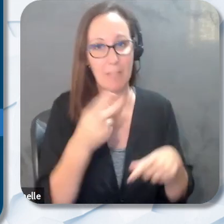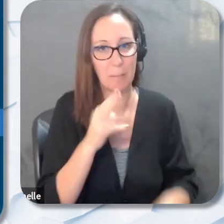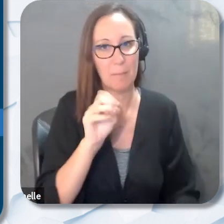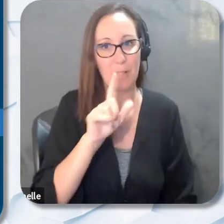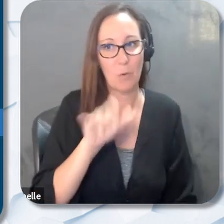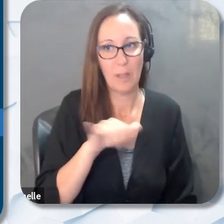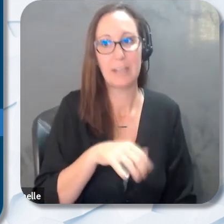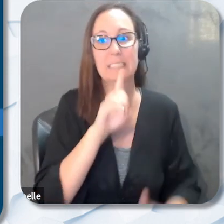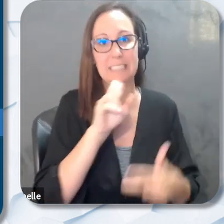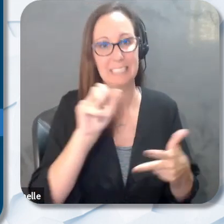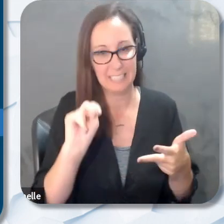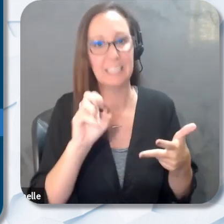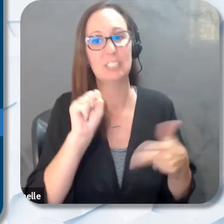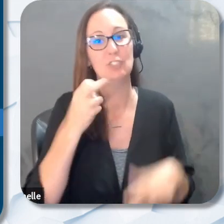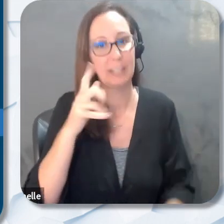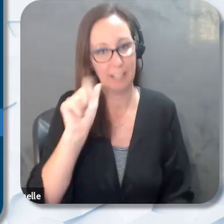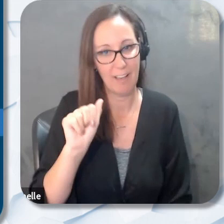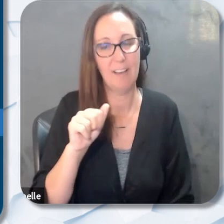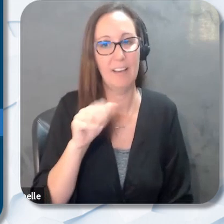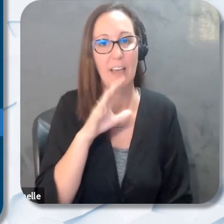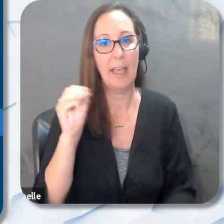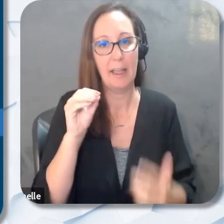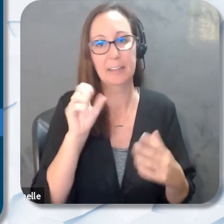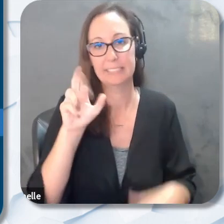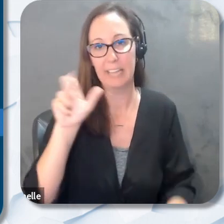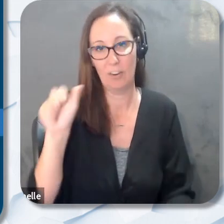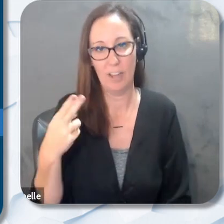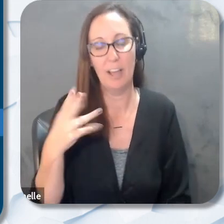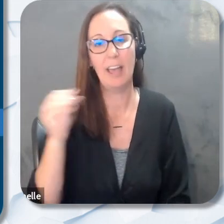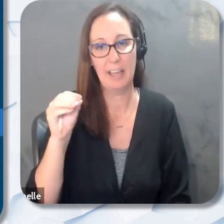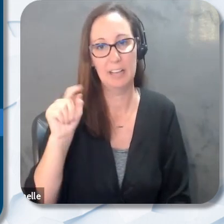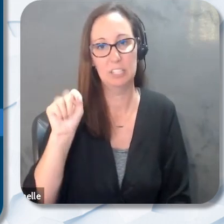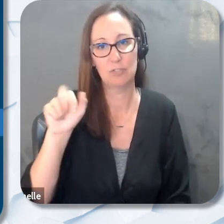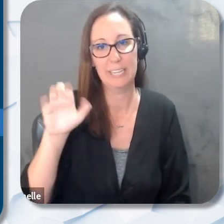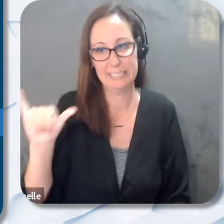profit or Sheila Self ilana on Friday Sarah Montana in today's Imelda Nano, along with